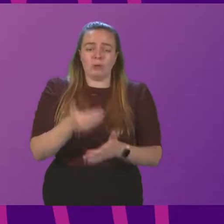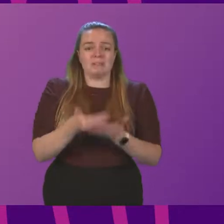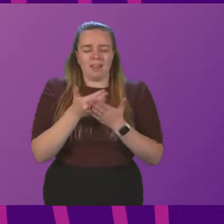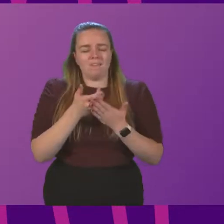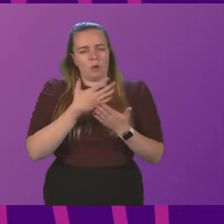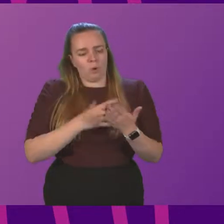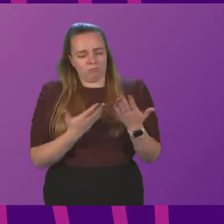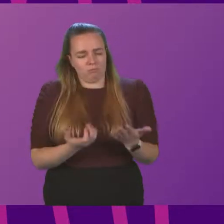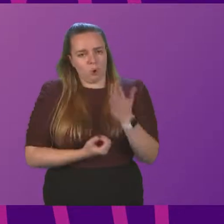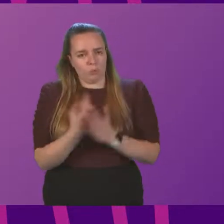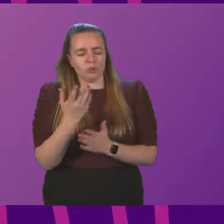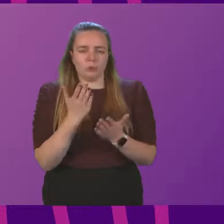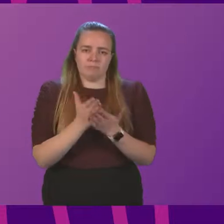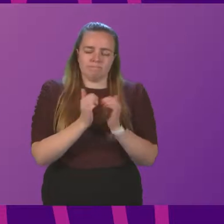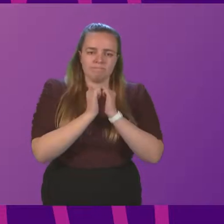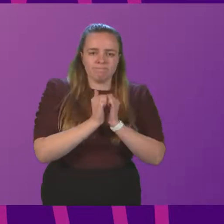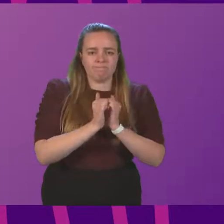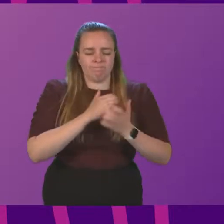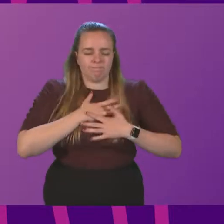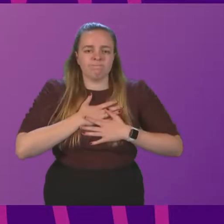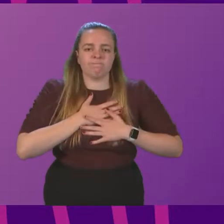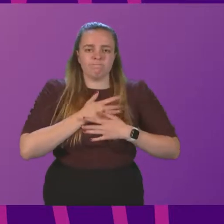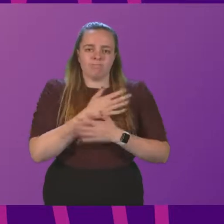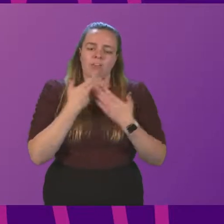to reiterate my appreciation and gratitude for their enduring efforts.